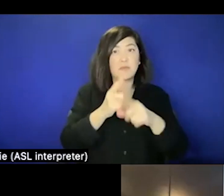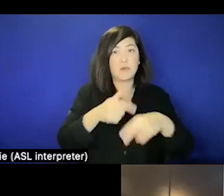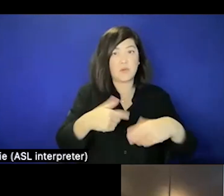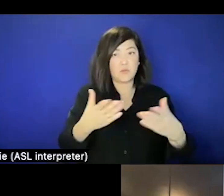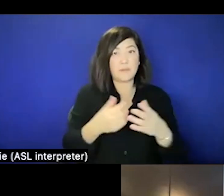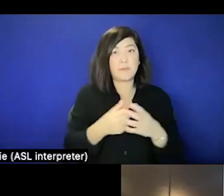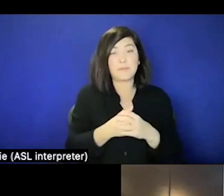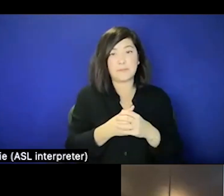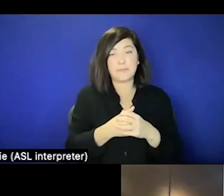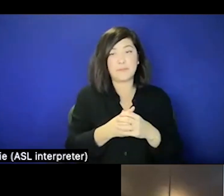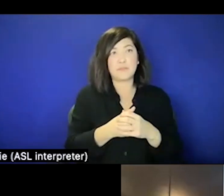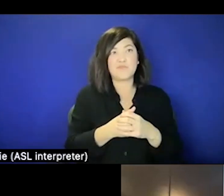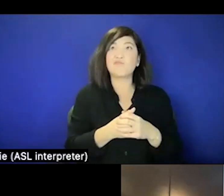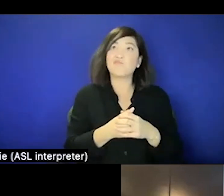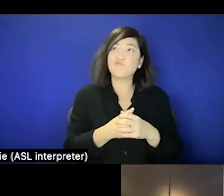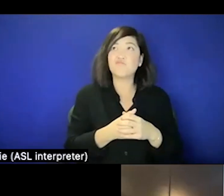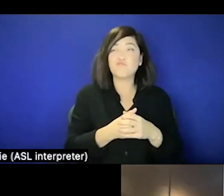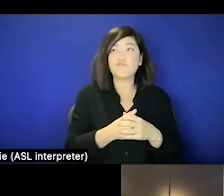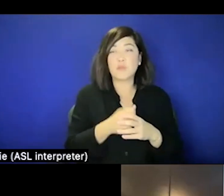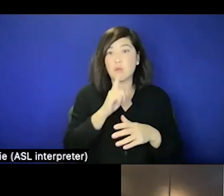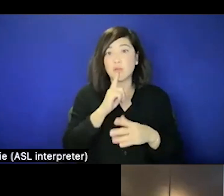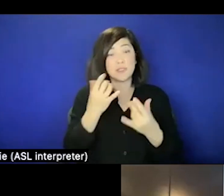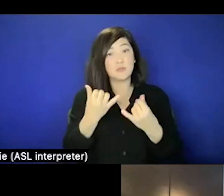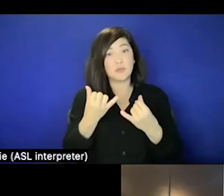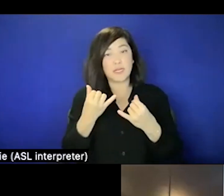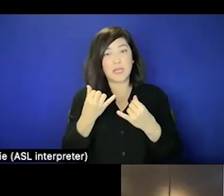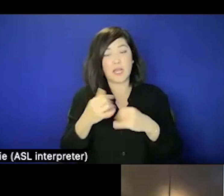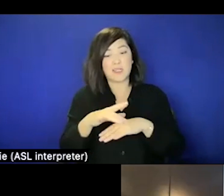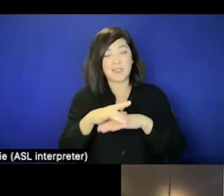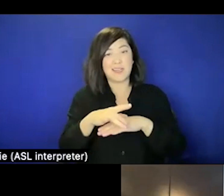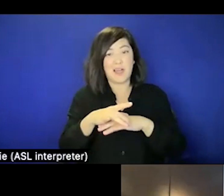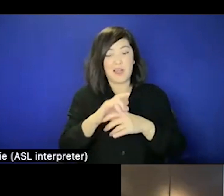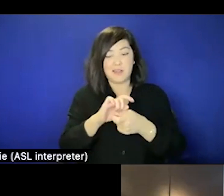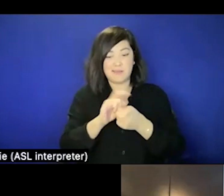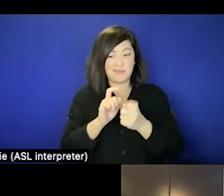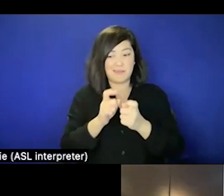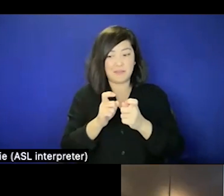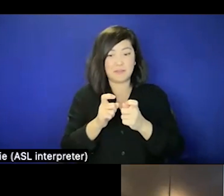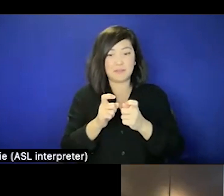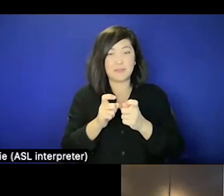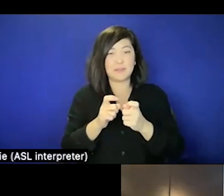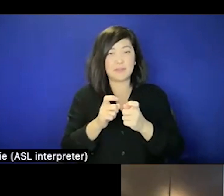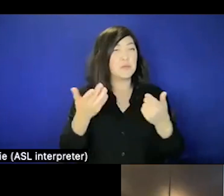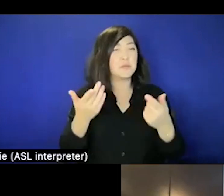a role in that. You tend to look at what's gonna happen in the U.S., for example, in 2024 and all